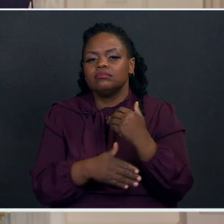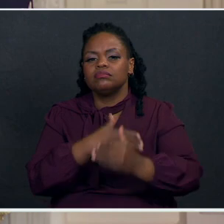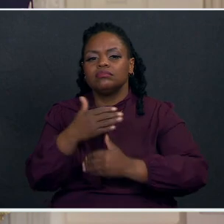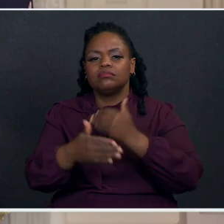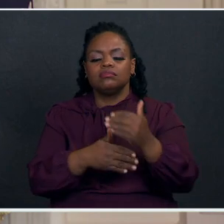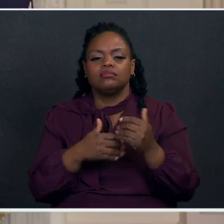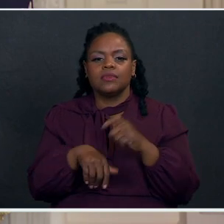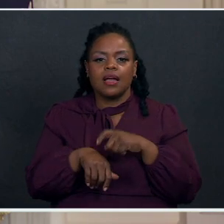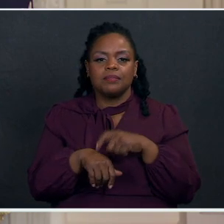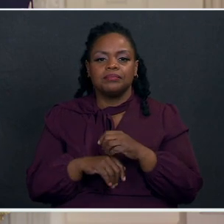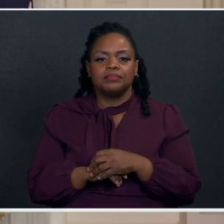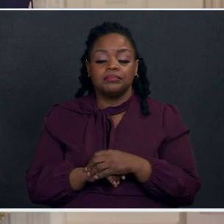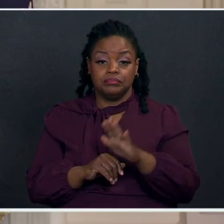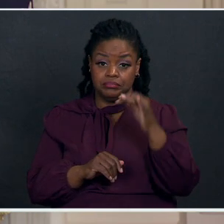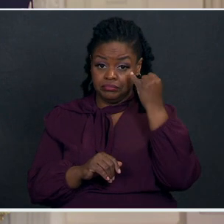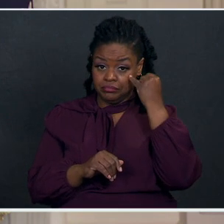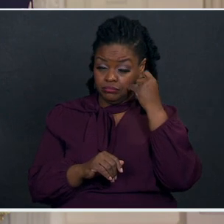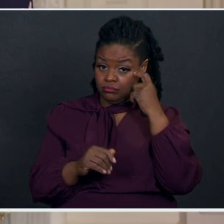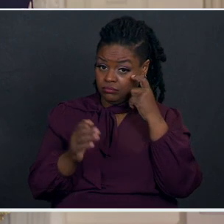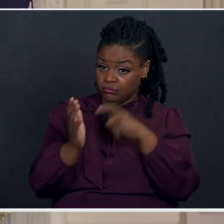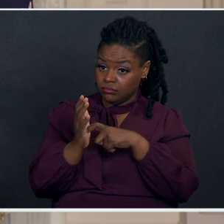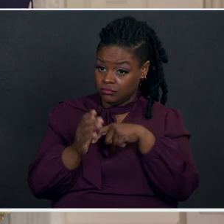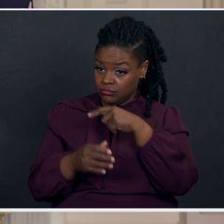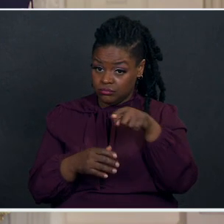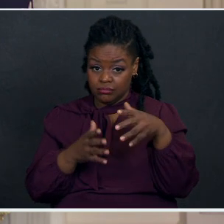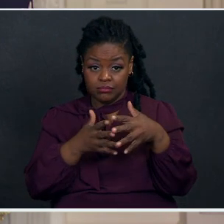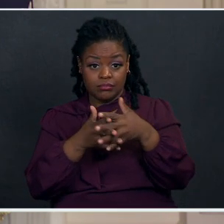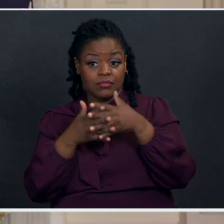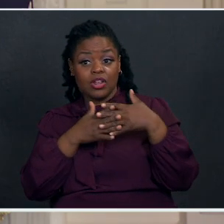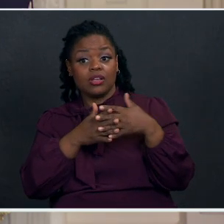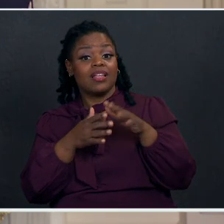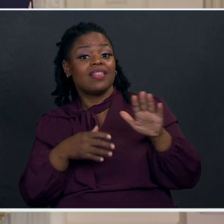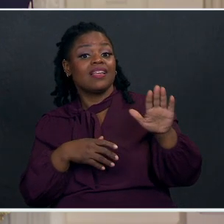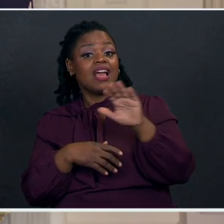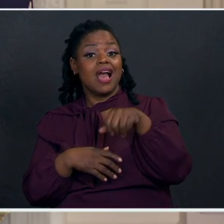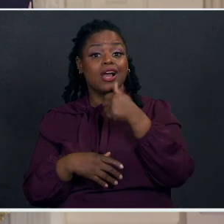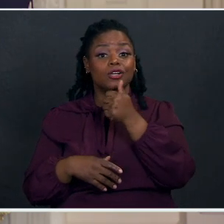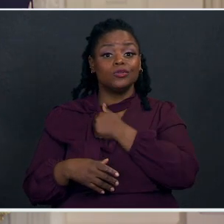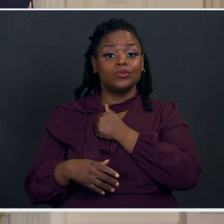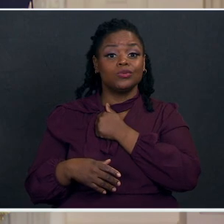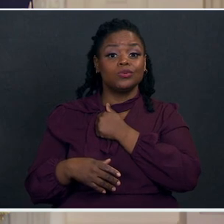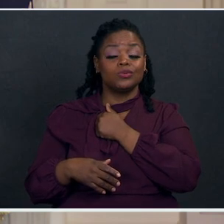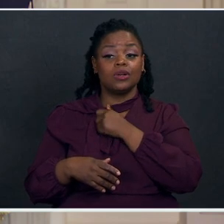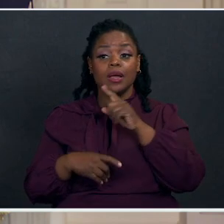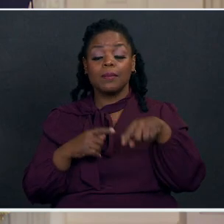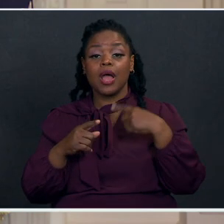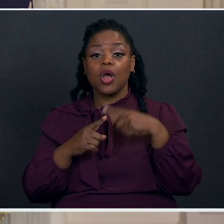the attitude of the American people toward greater impetus on focusing on climate change